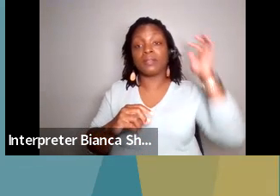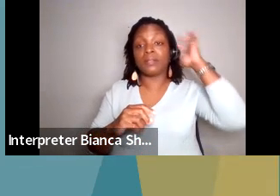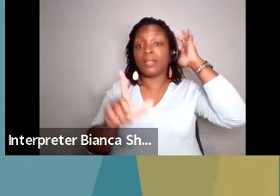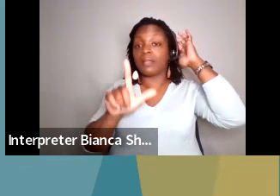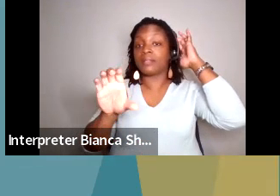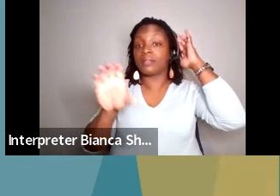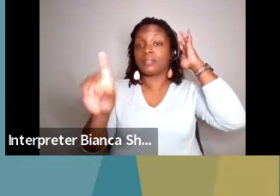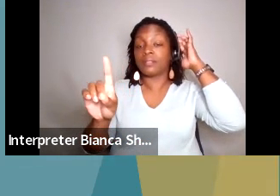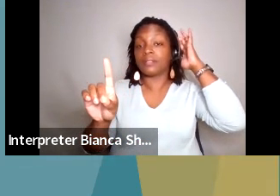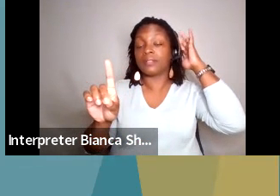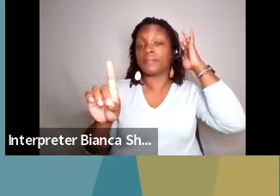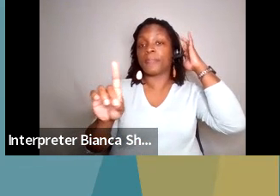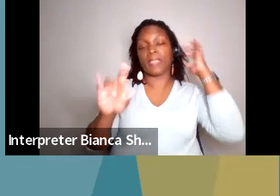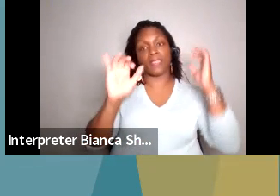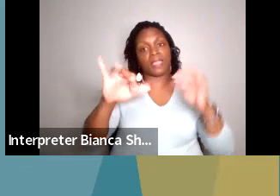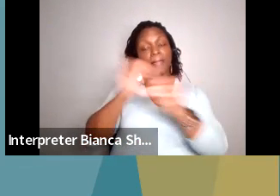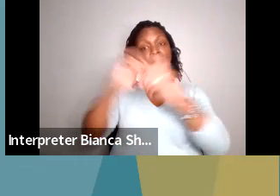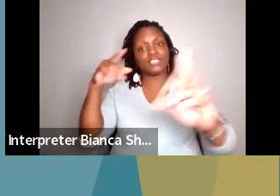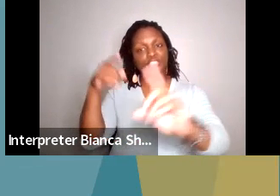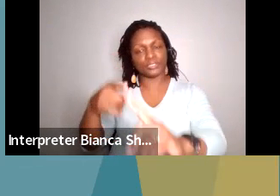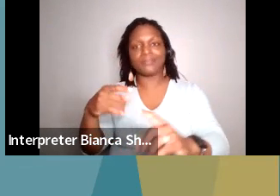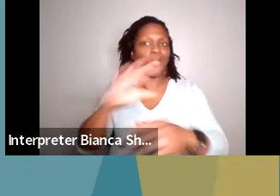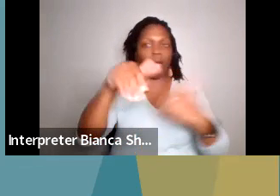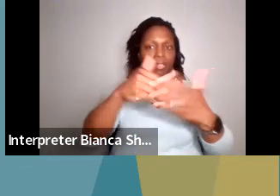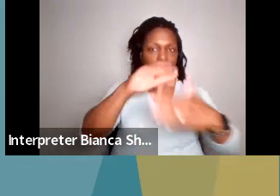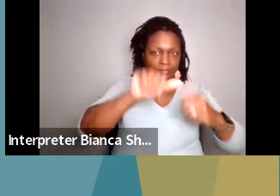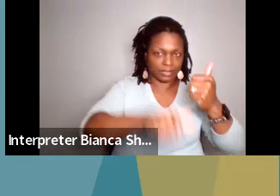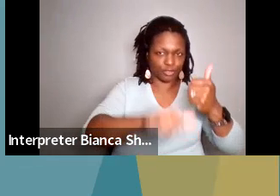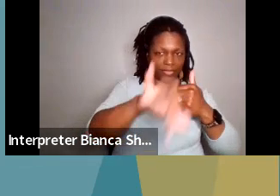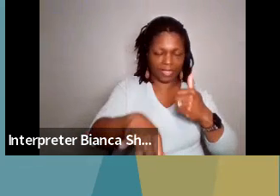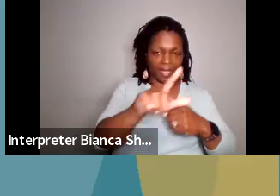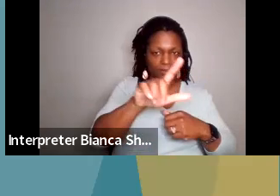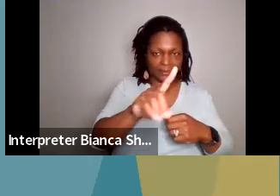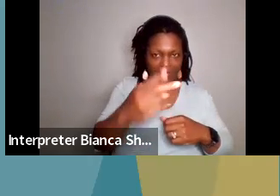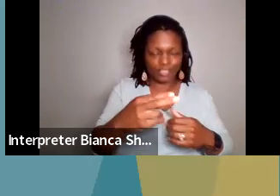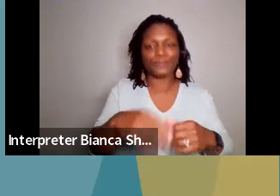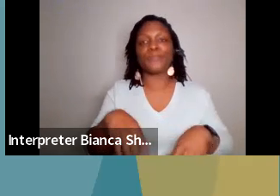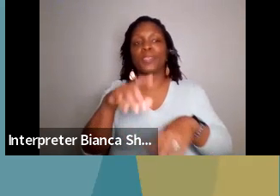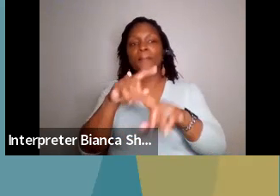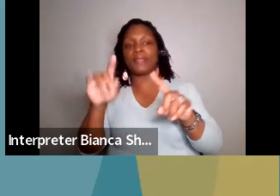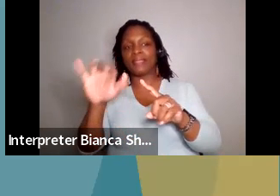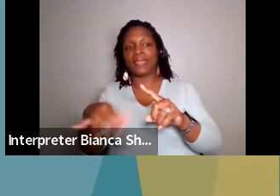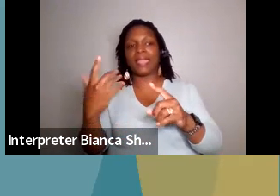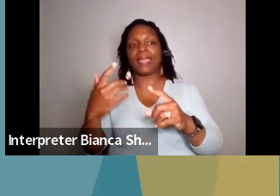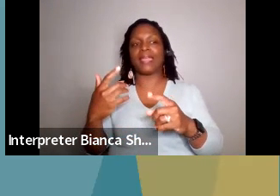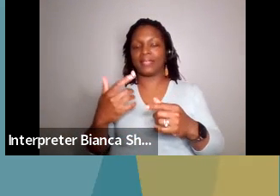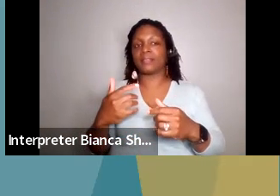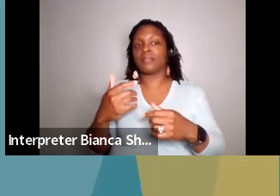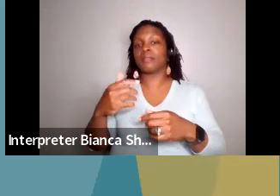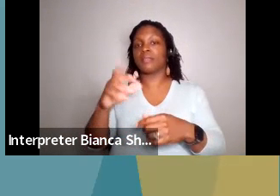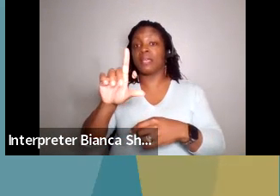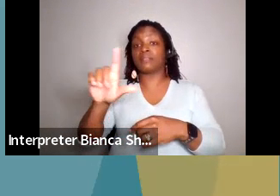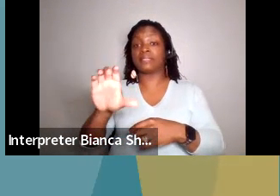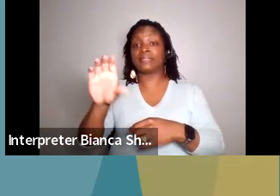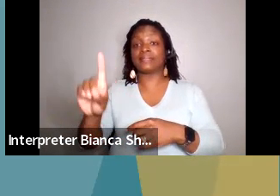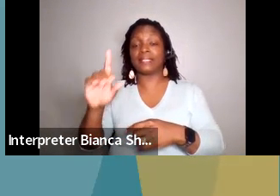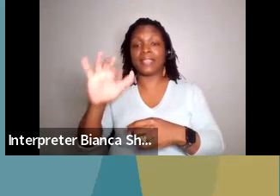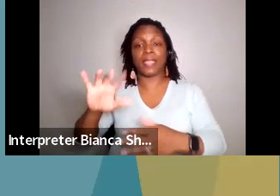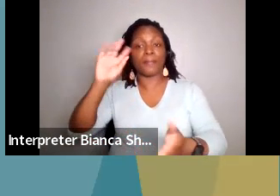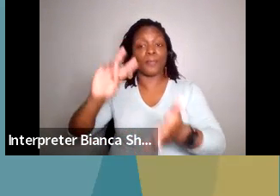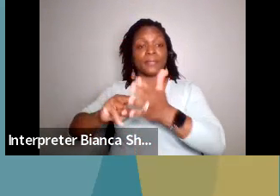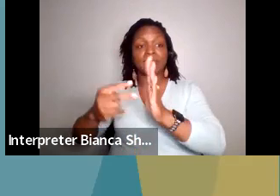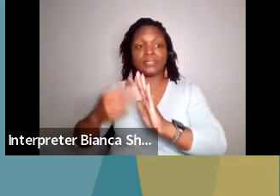So the Louisiana Commission for the Deaths Mission is to engage in power and enrich the lives and opportunities of Louisiana de depth, line, and hard appearing people.